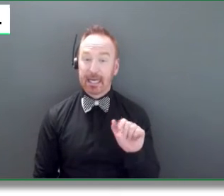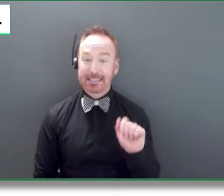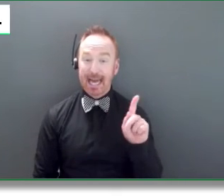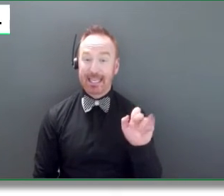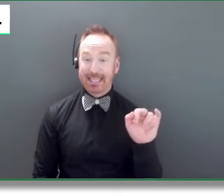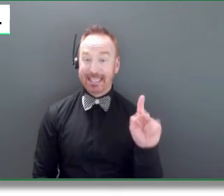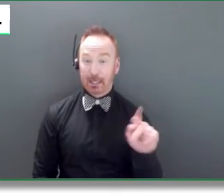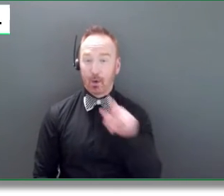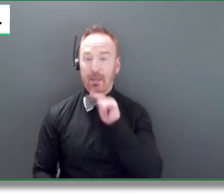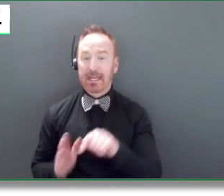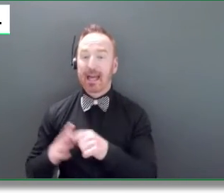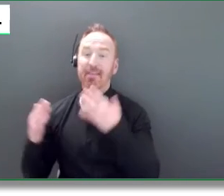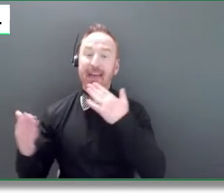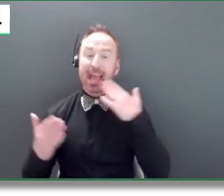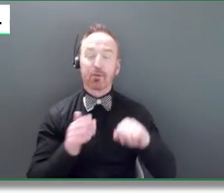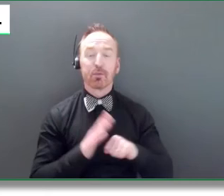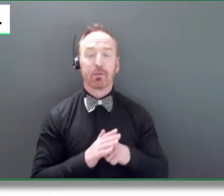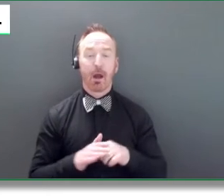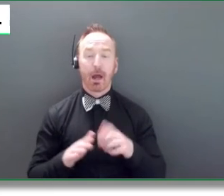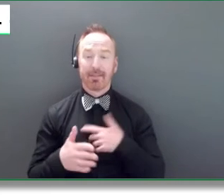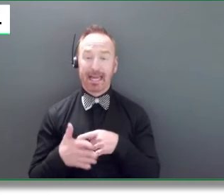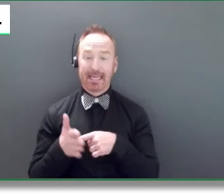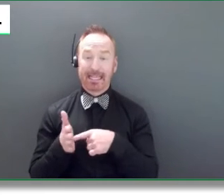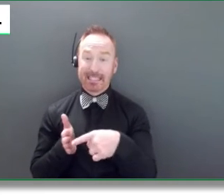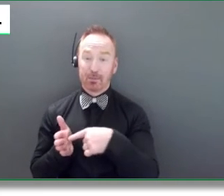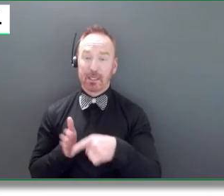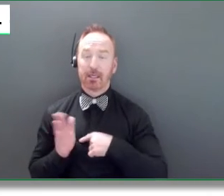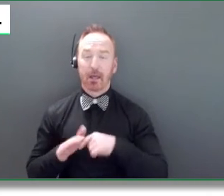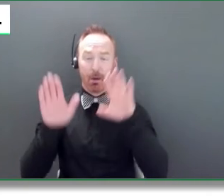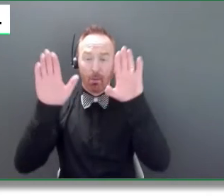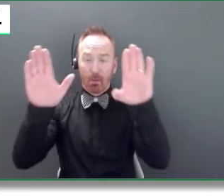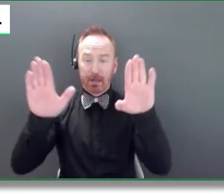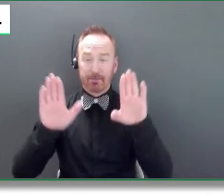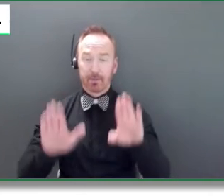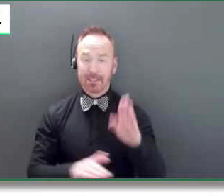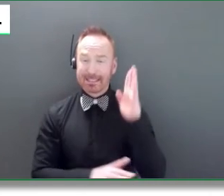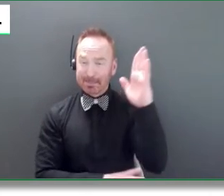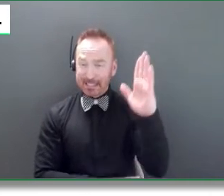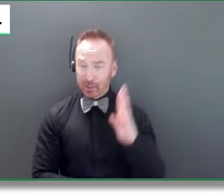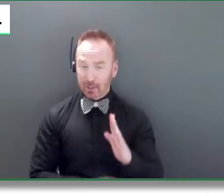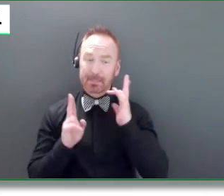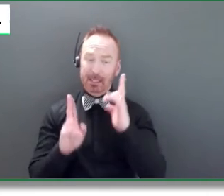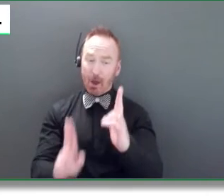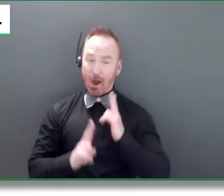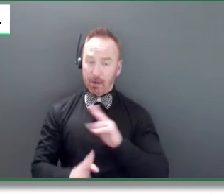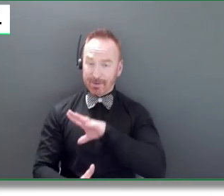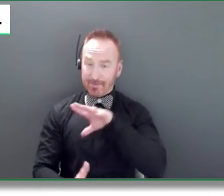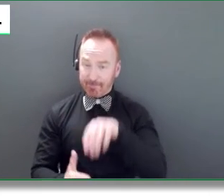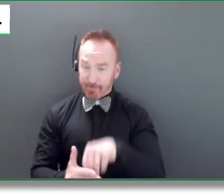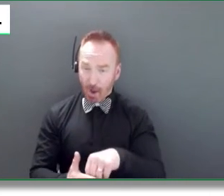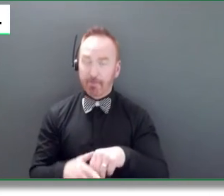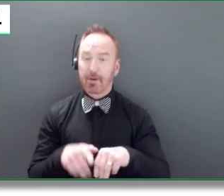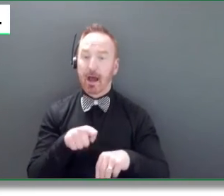wonderful speakers we had this week. This has truly been an honor to be part of this event and to hear all the stories that were shared.